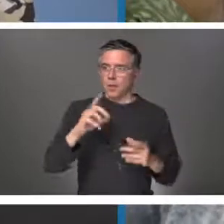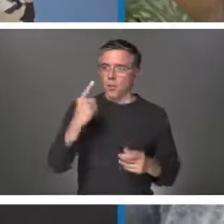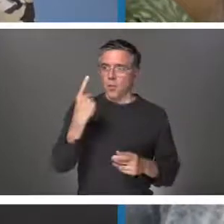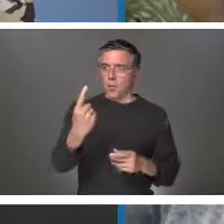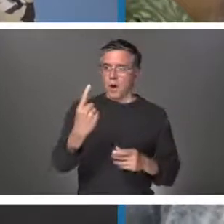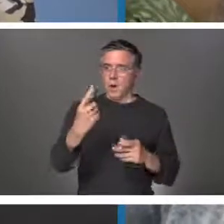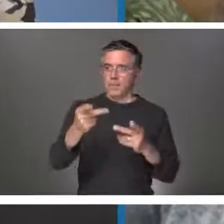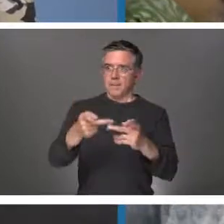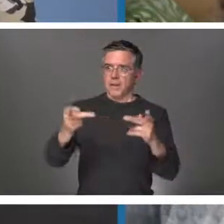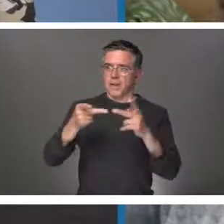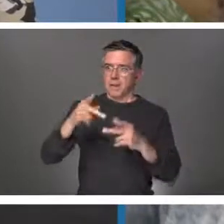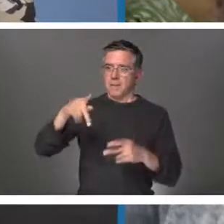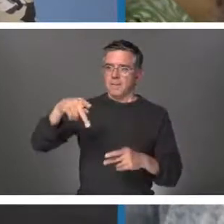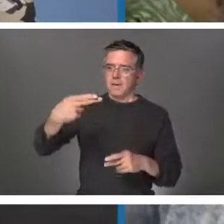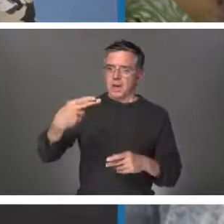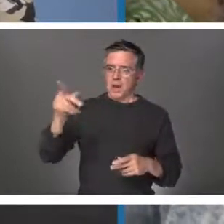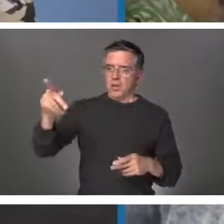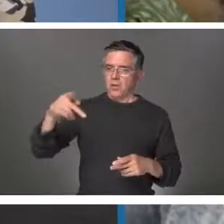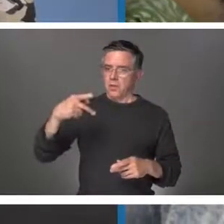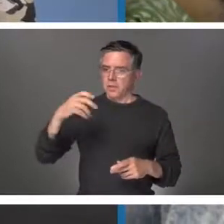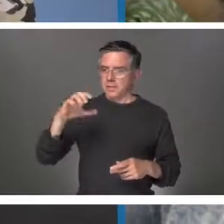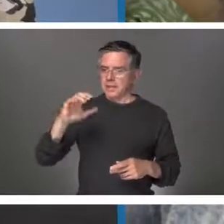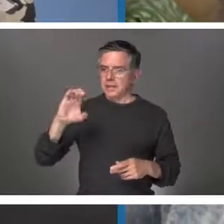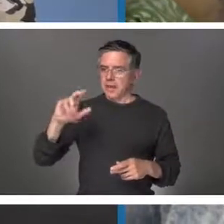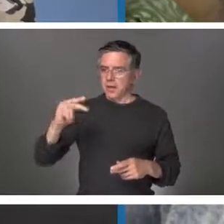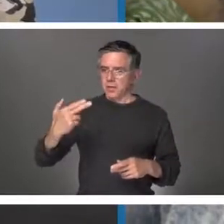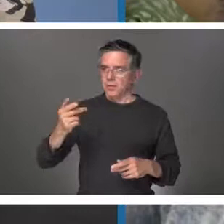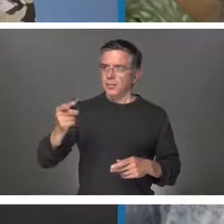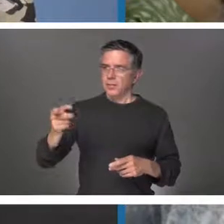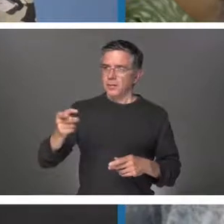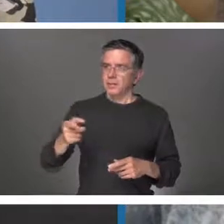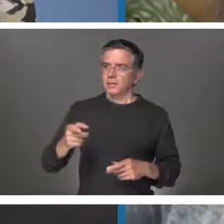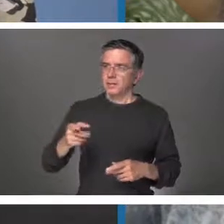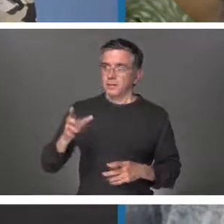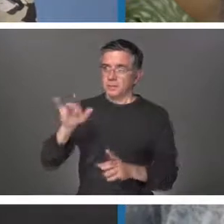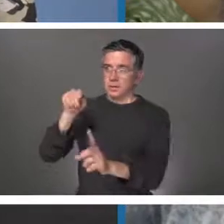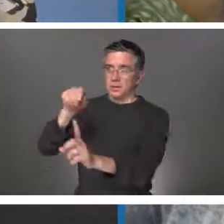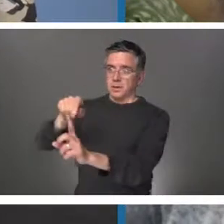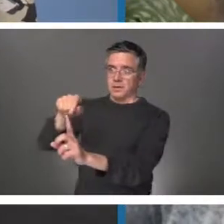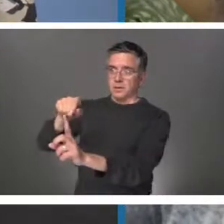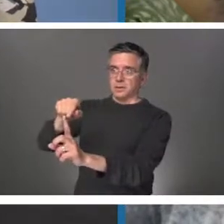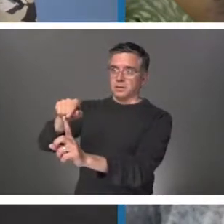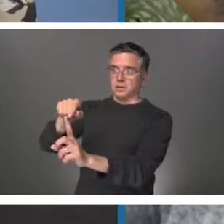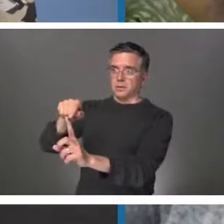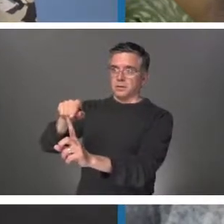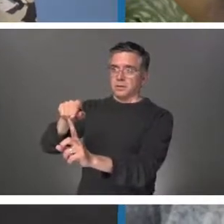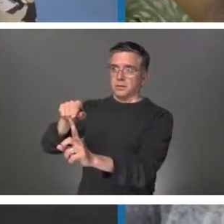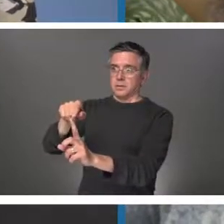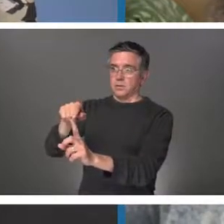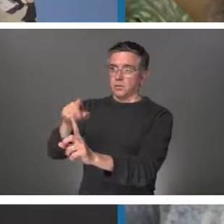and the county, and others, where one experience with a farmworker